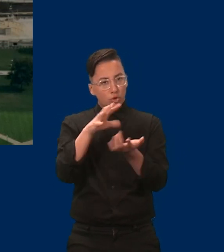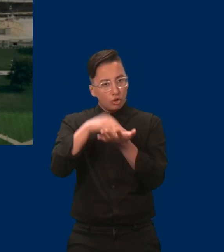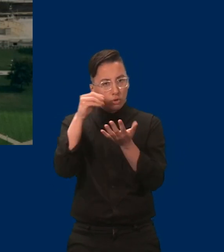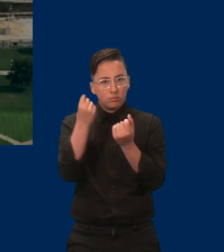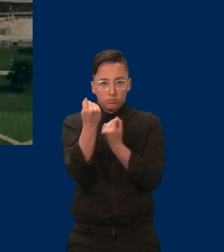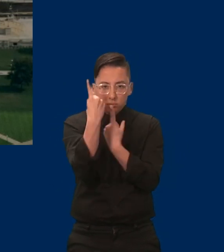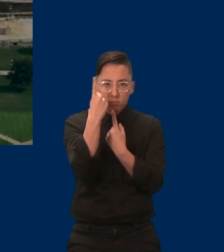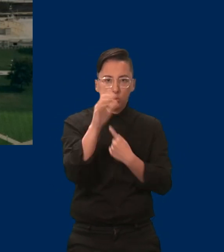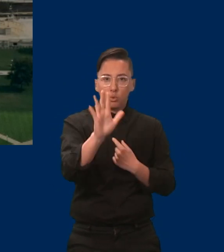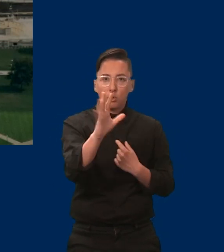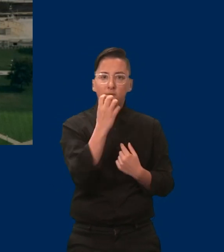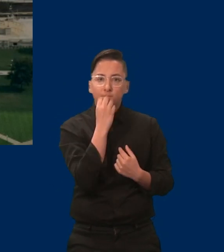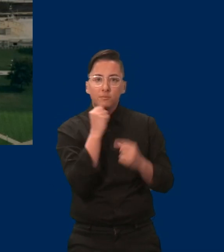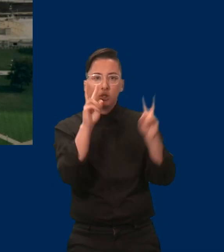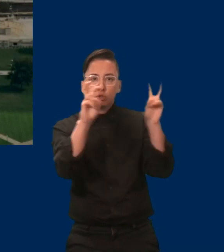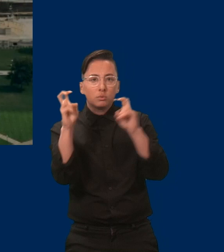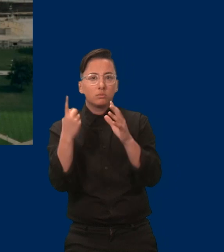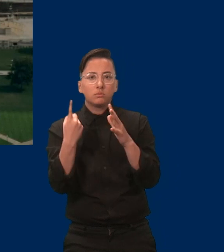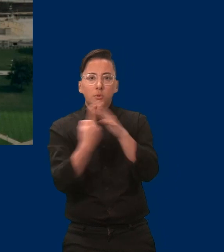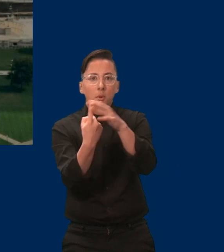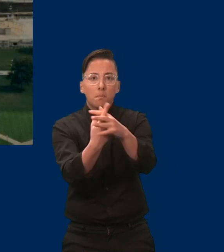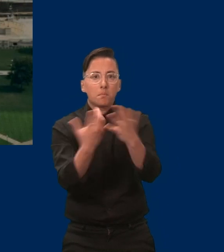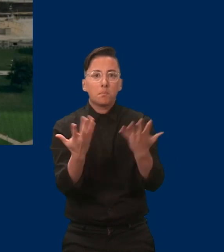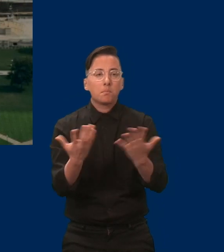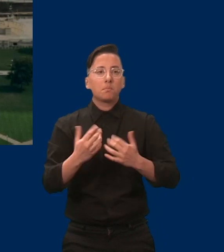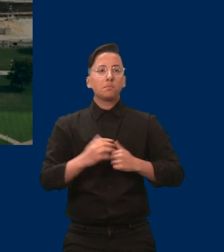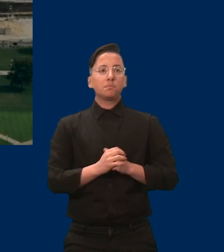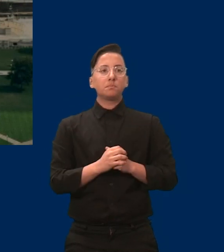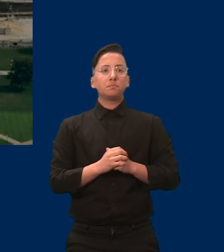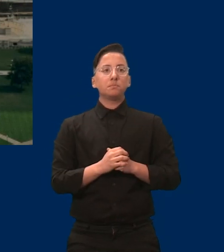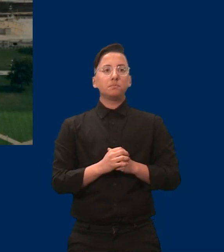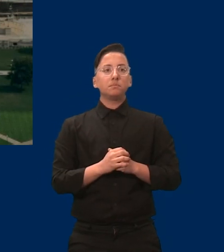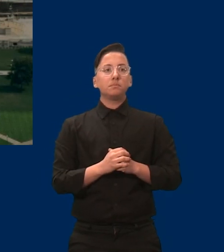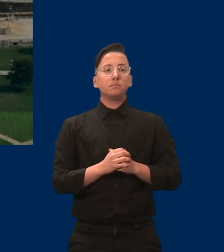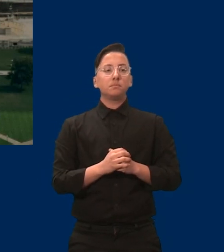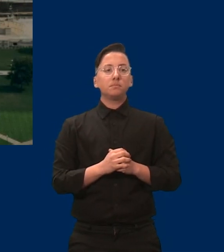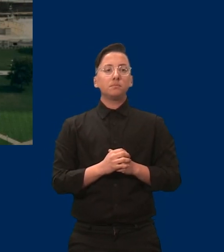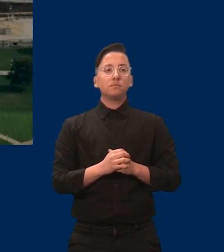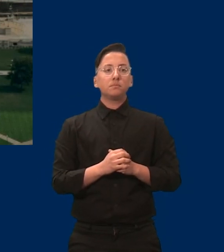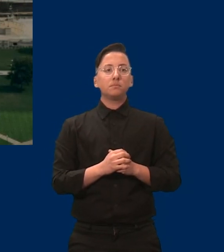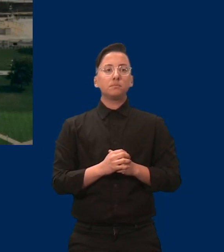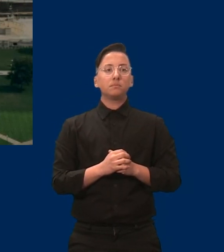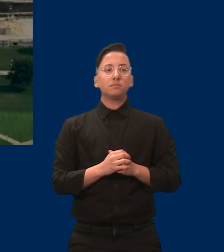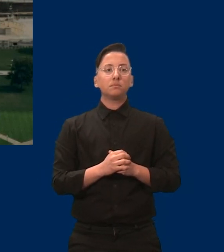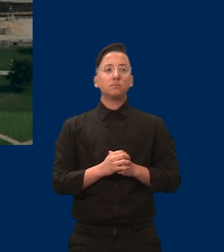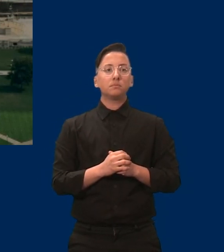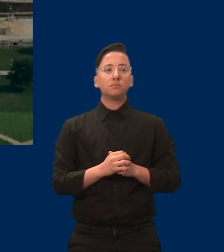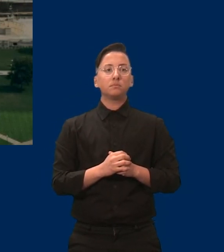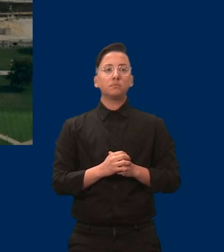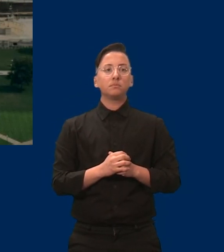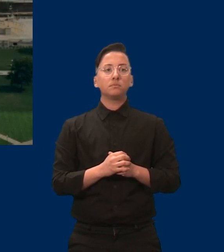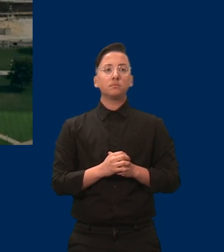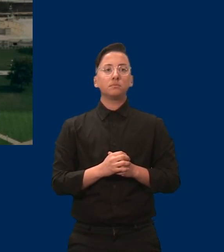with disabilities across the state care about, and the issues that really mean the most to them.